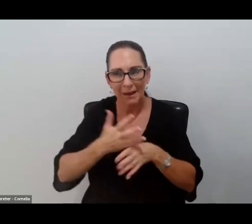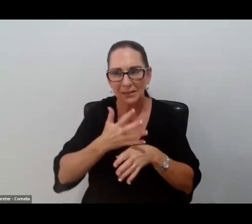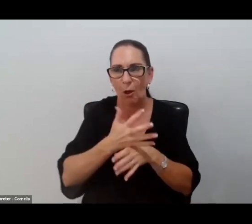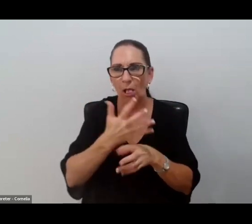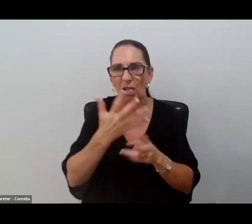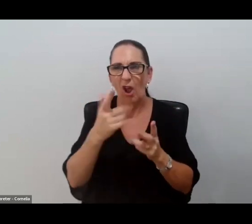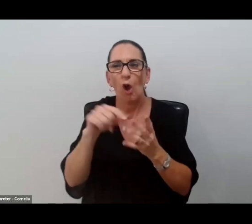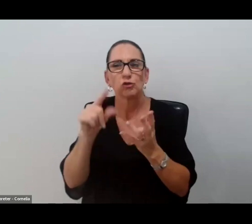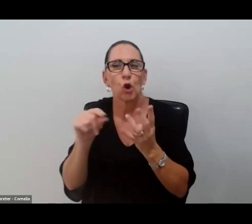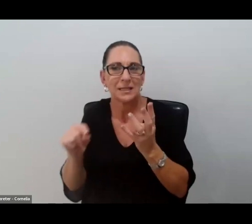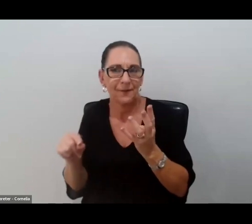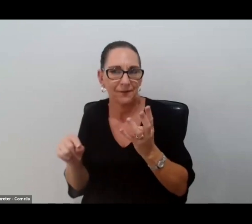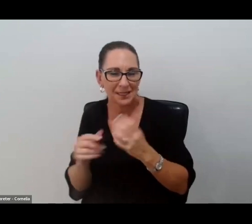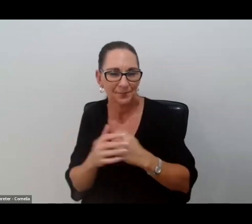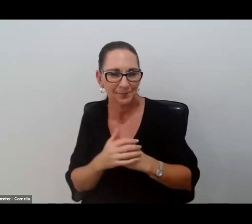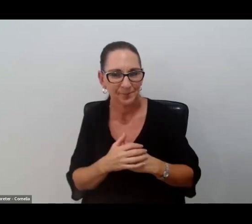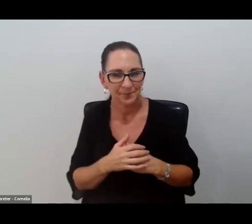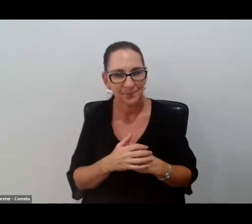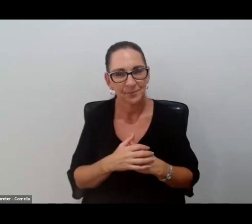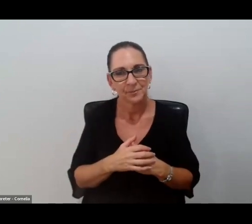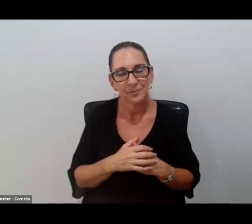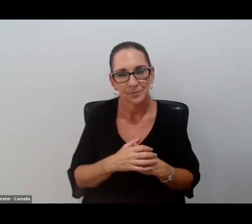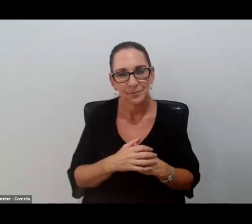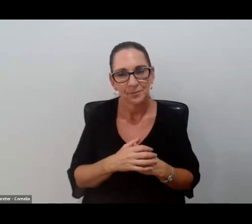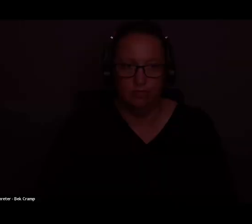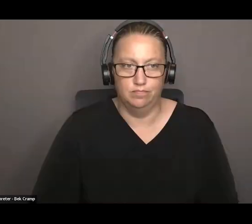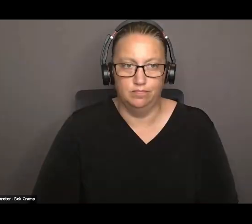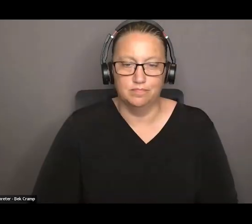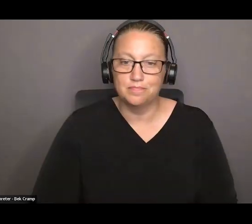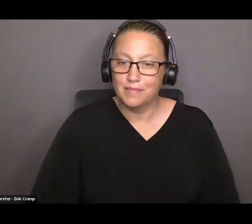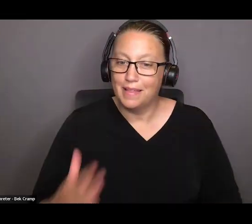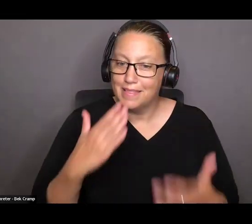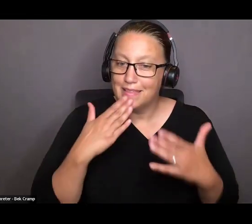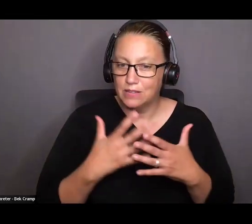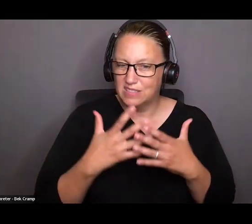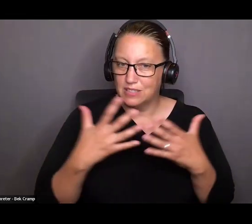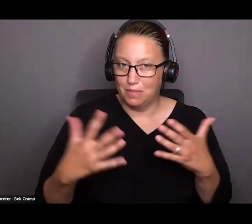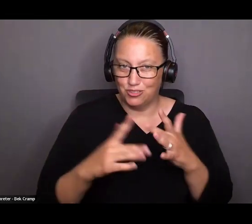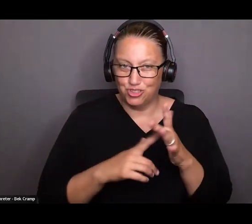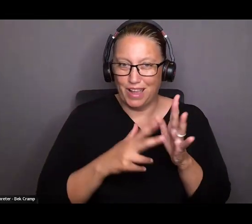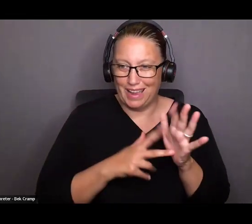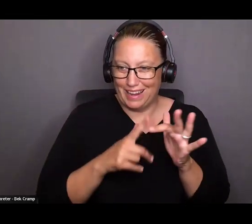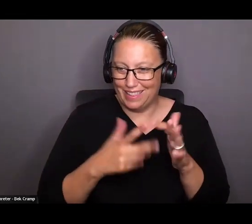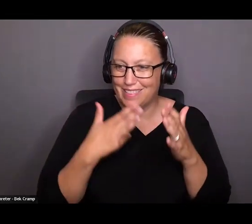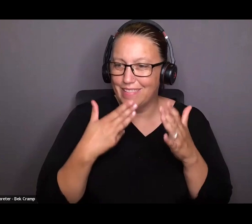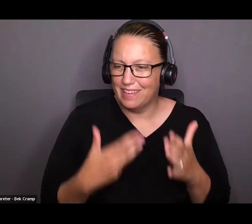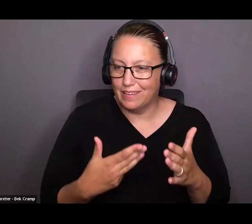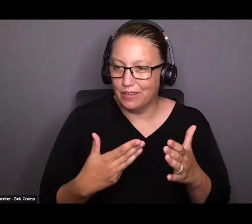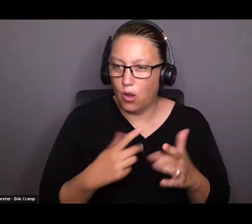Catherine McAlpine: Thank you very much, Jane. The sorts of research we need research done directly